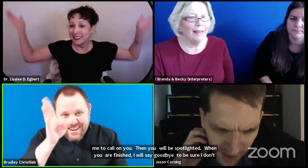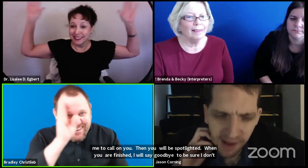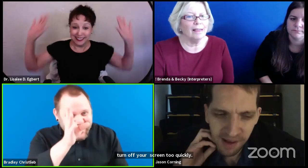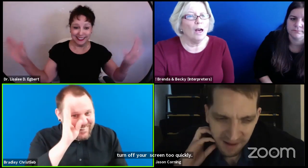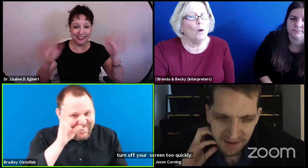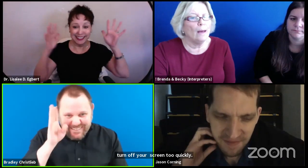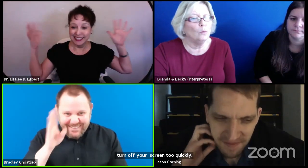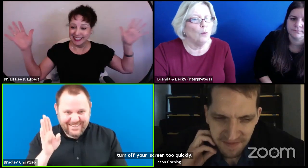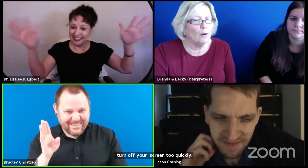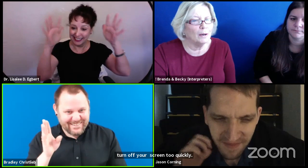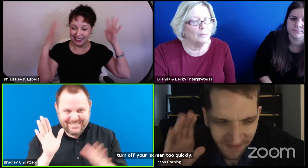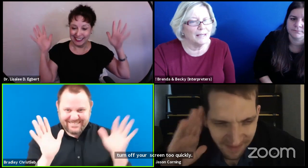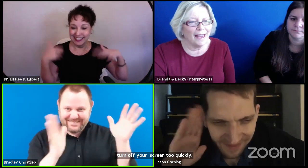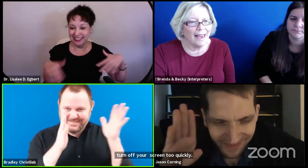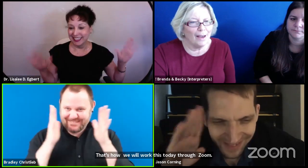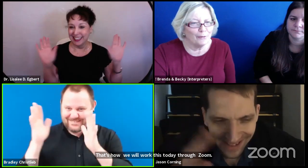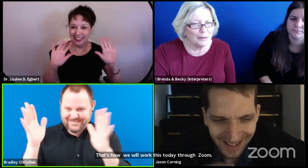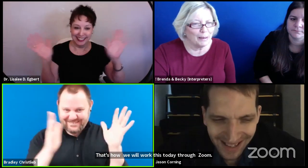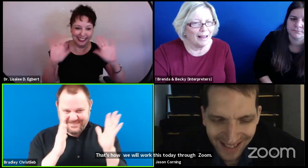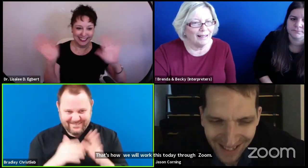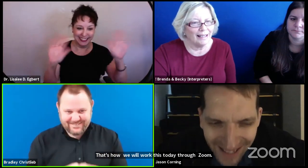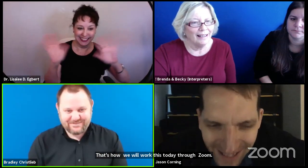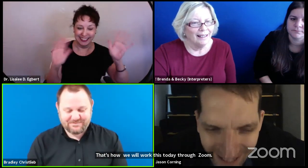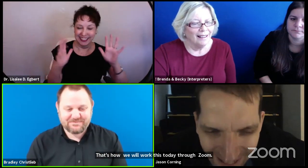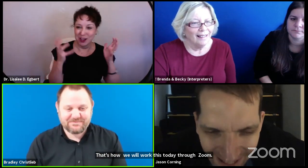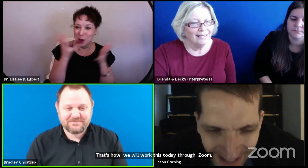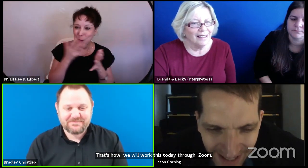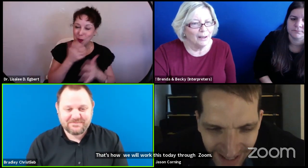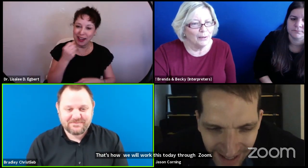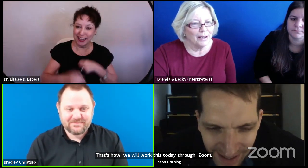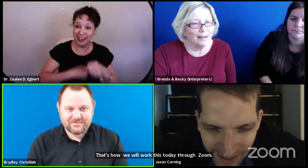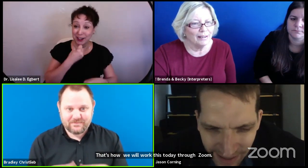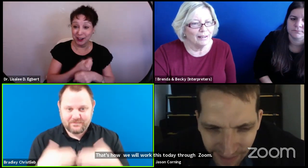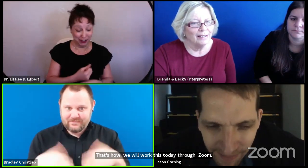Hello and welcome to everybody! Hello there.